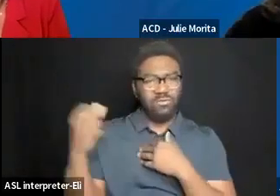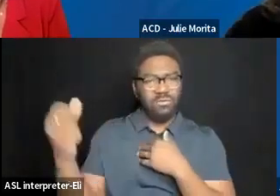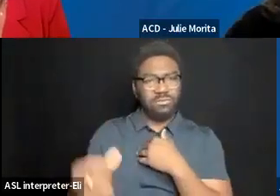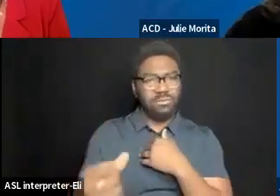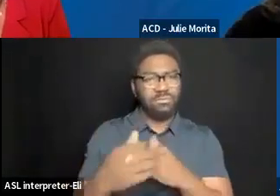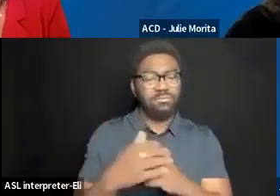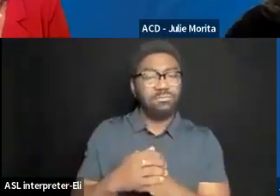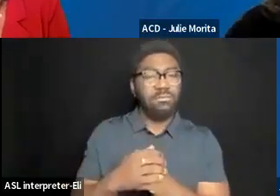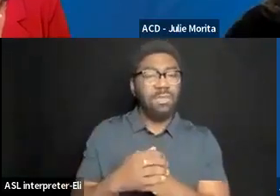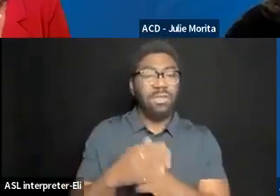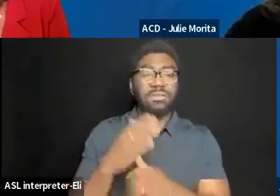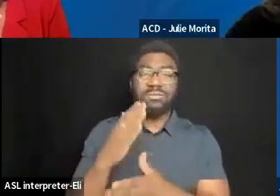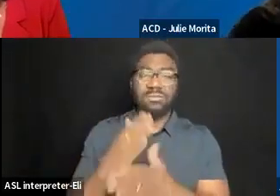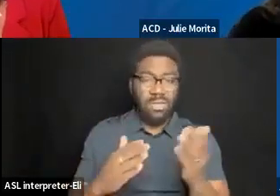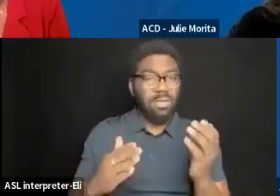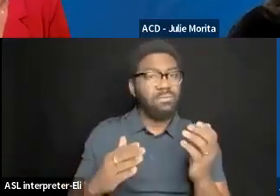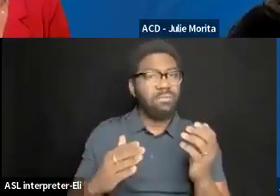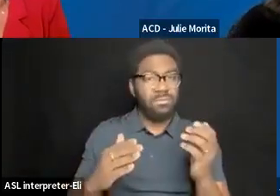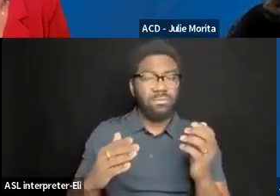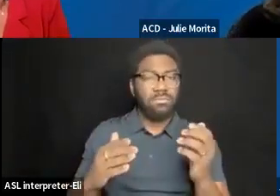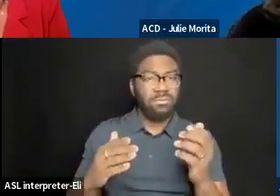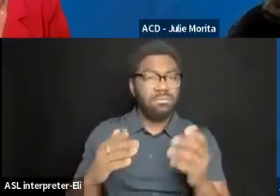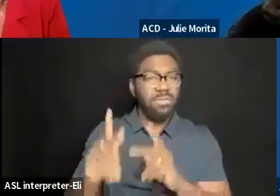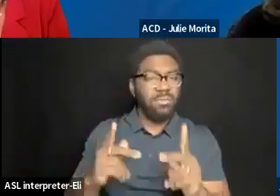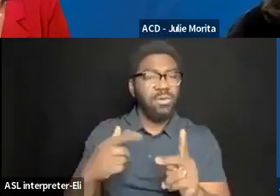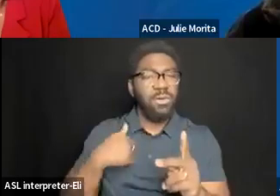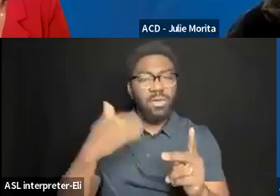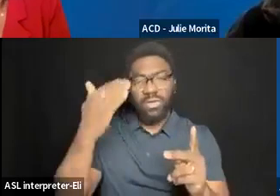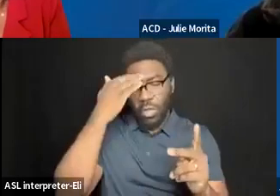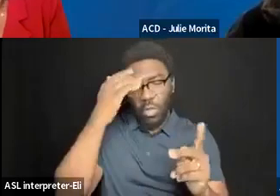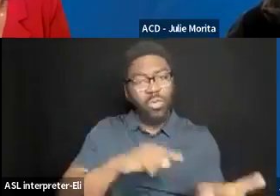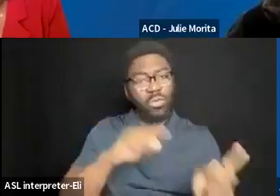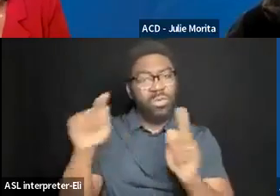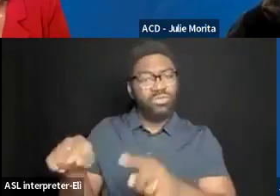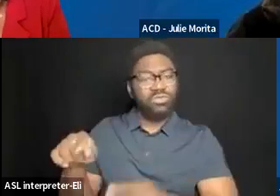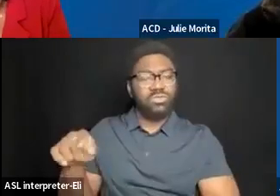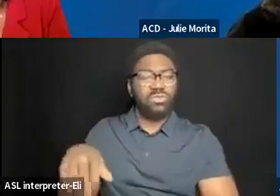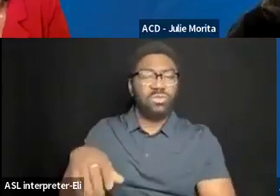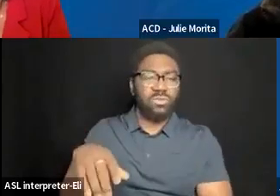They did not receive hazard pay. Our work did not receive overtime pay,